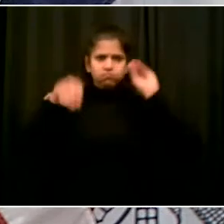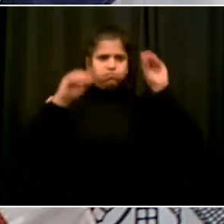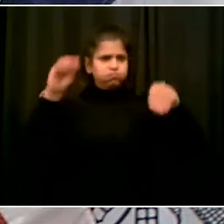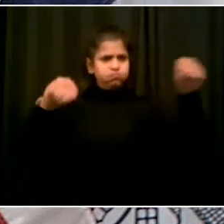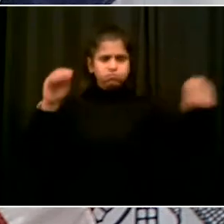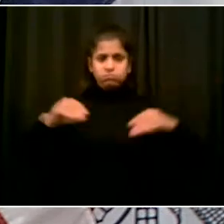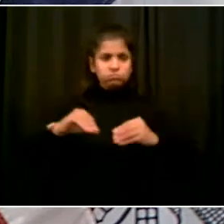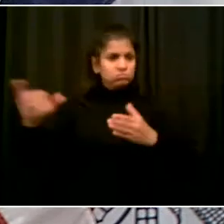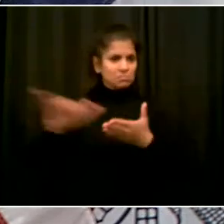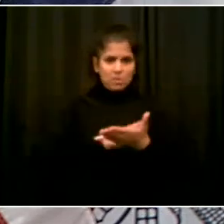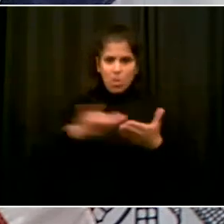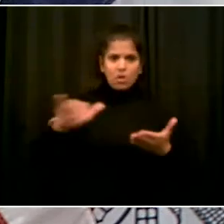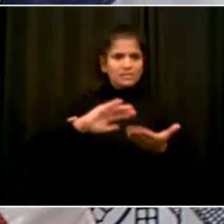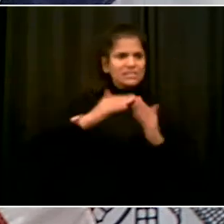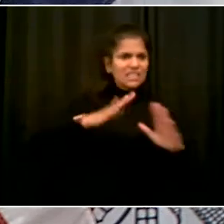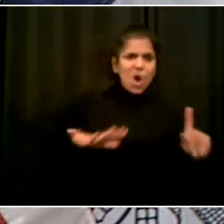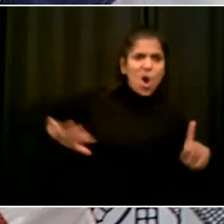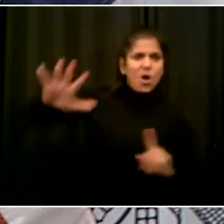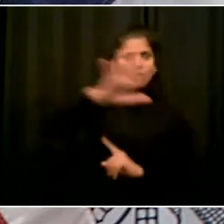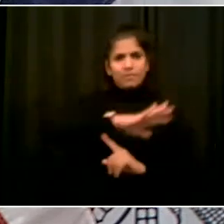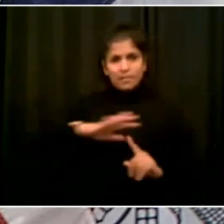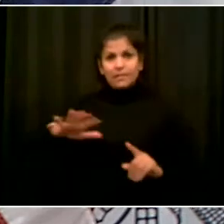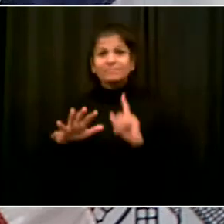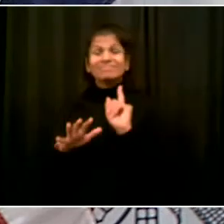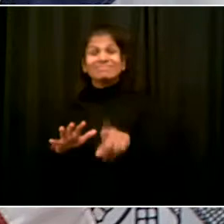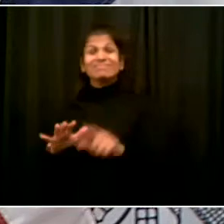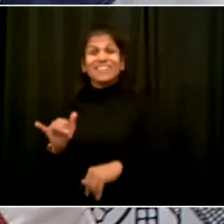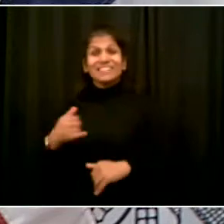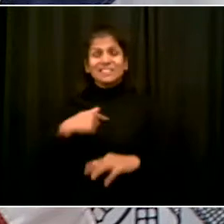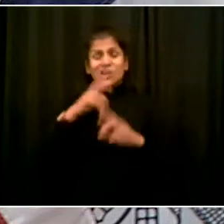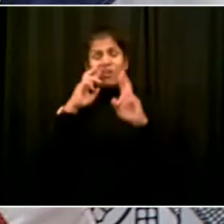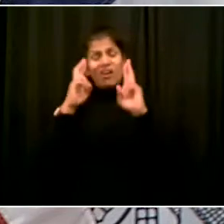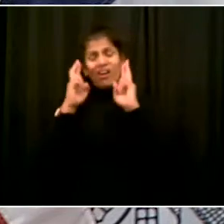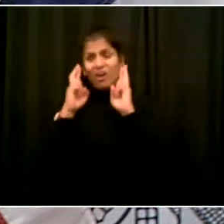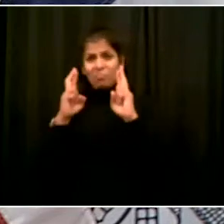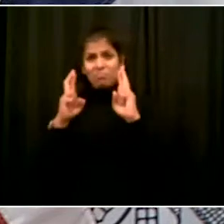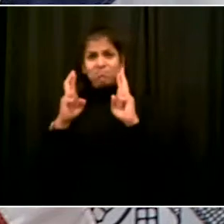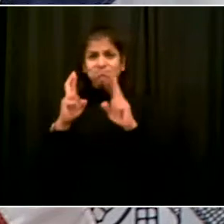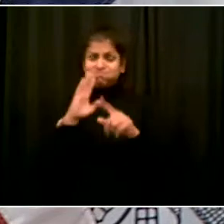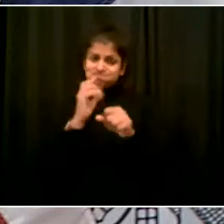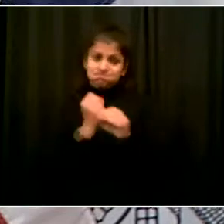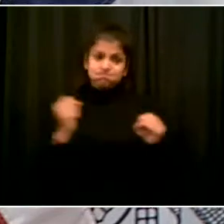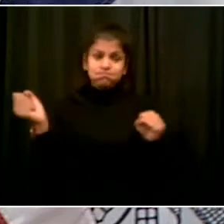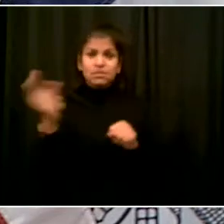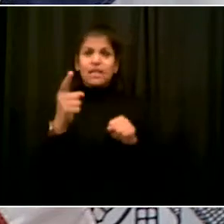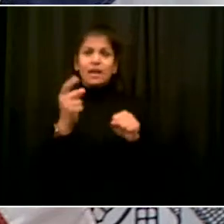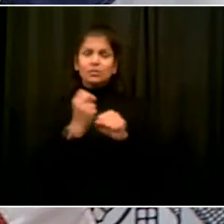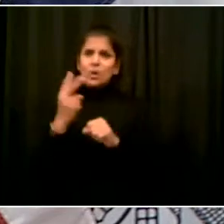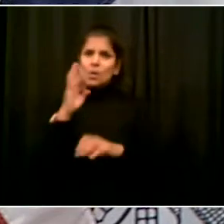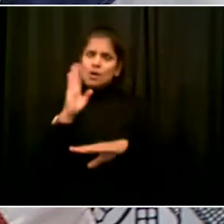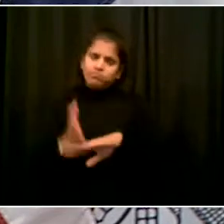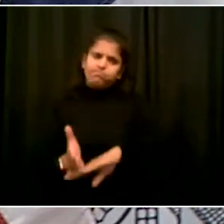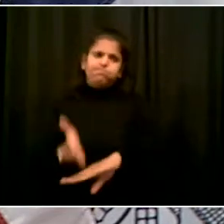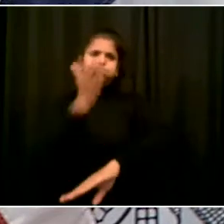ANNID T T LLWI CONTINUE TO WORK AND DEEPEN. WHAT I HOPE, SUCCESS OF SVIION ZERRO WIILL